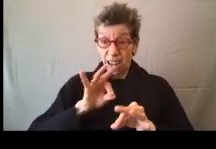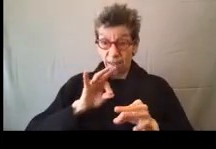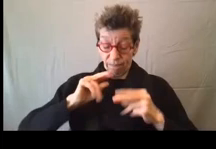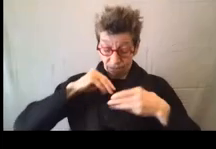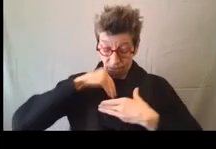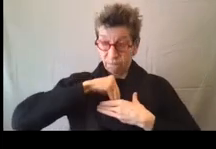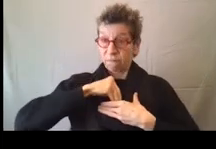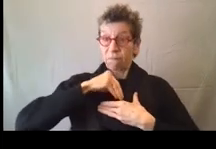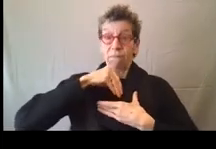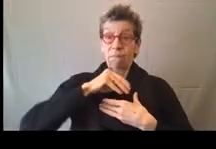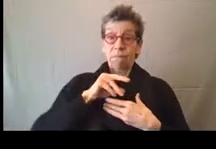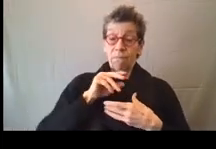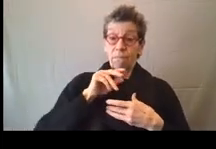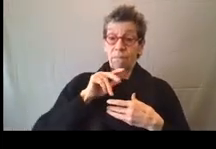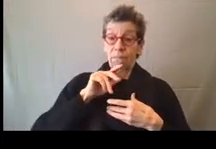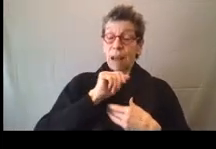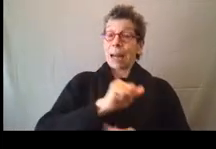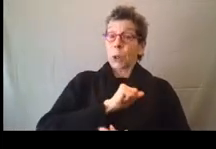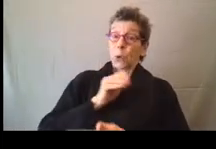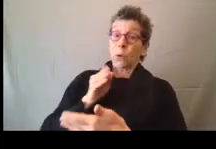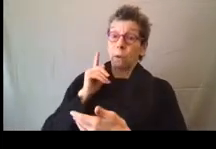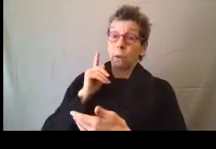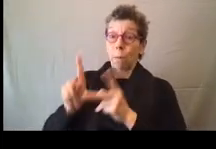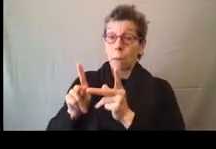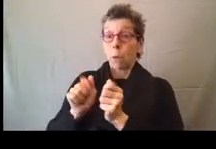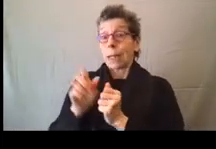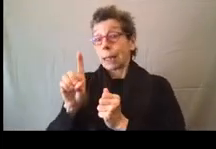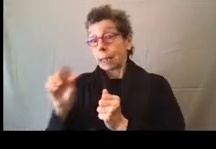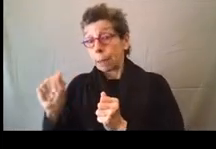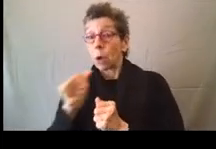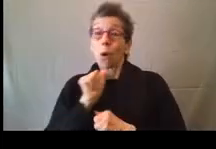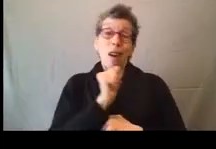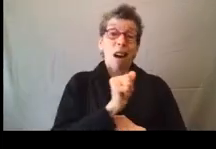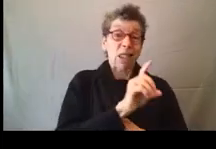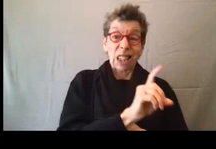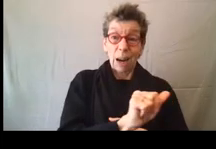with and without disabilities. Since we can see a clear correlation between attitudes